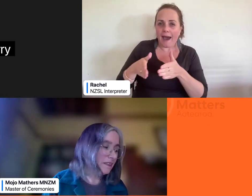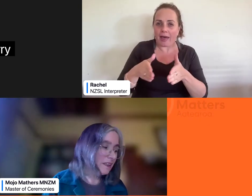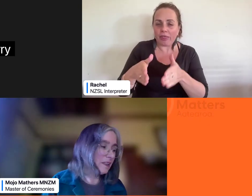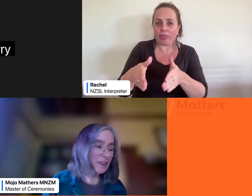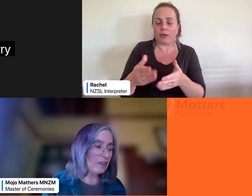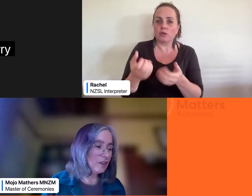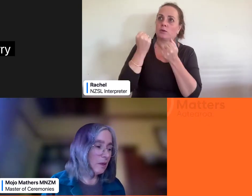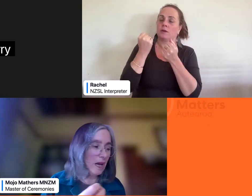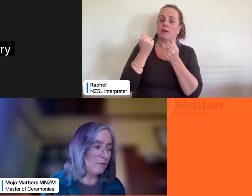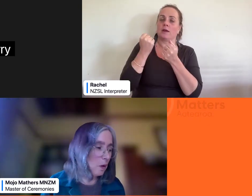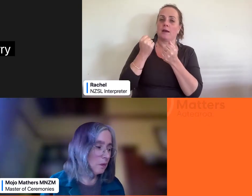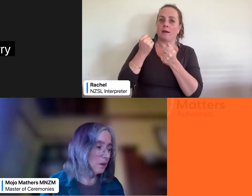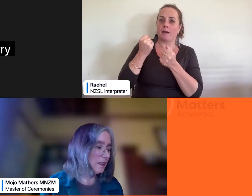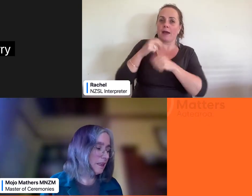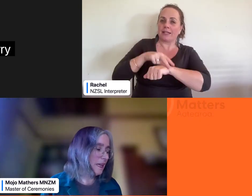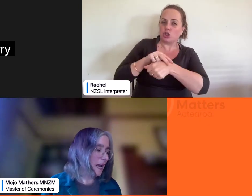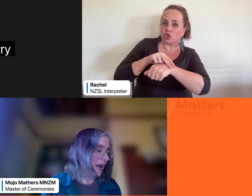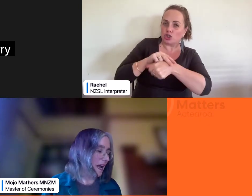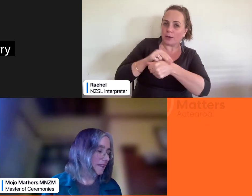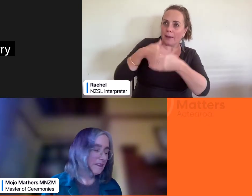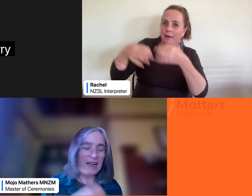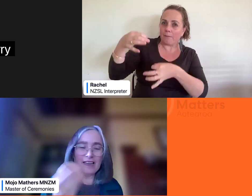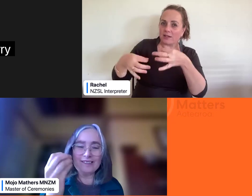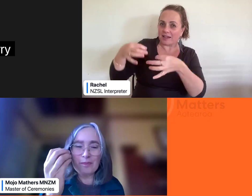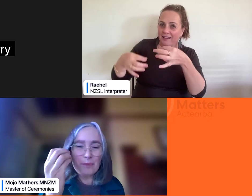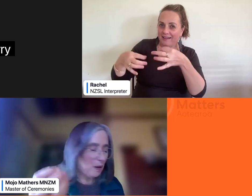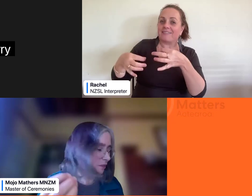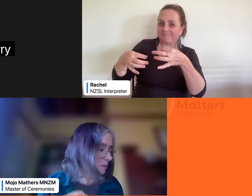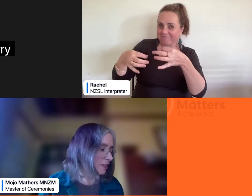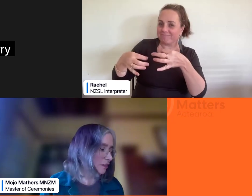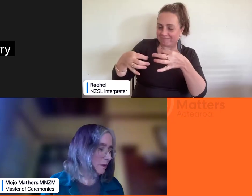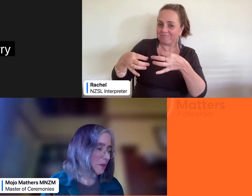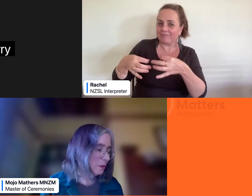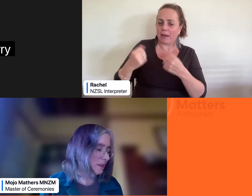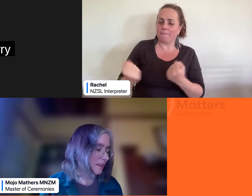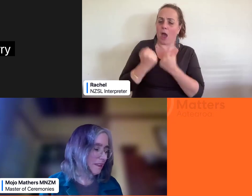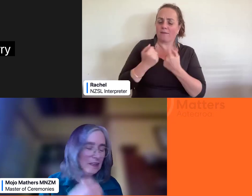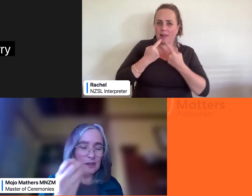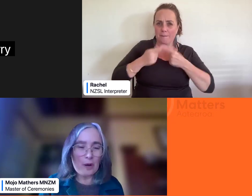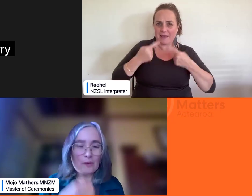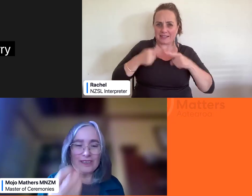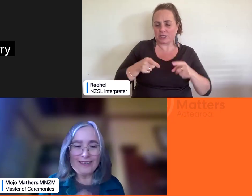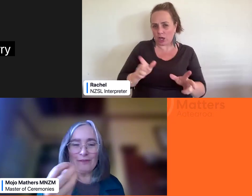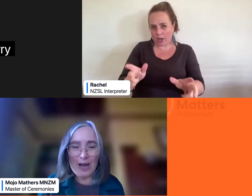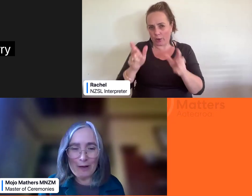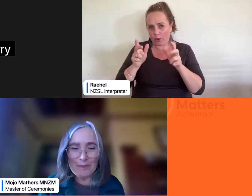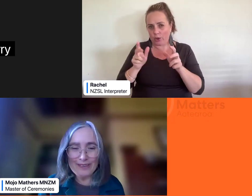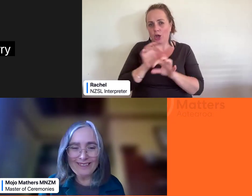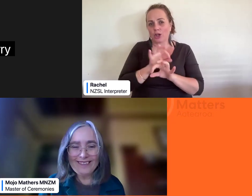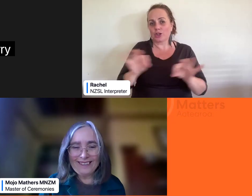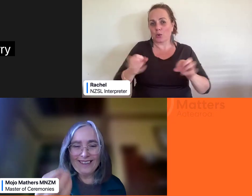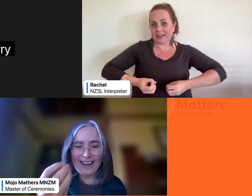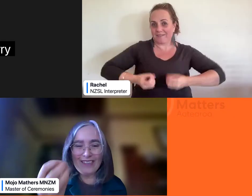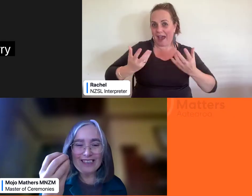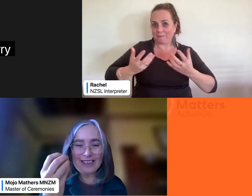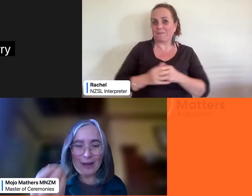political internship and role, and the powerful message from Susan, don't give up. I think